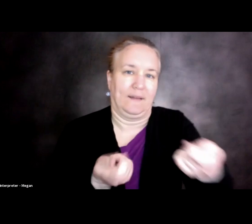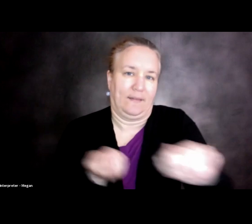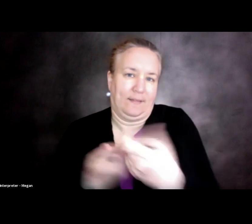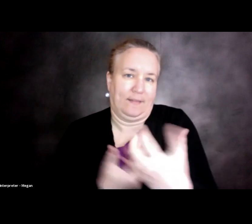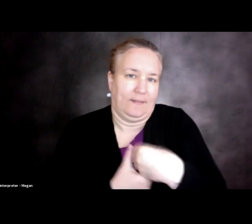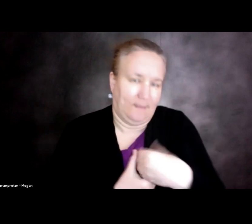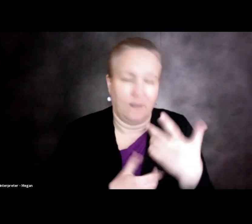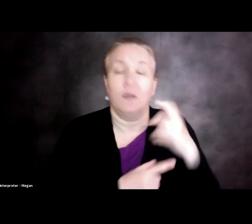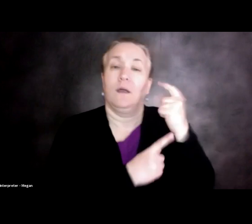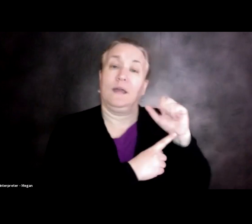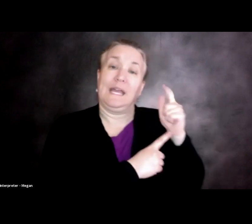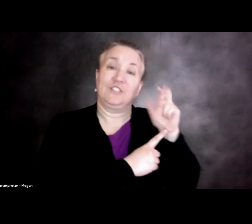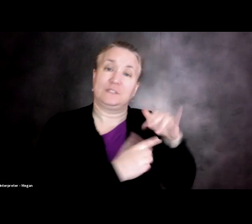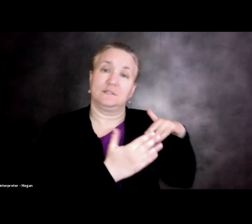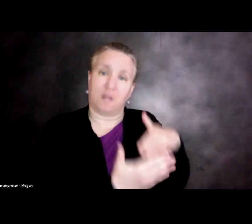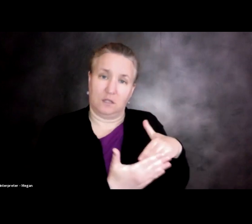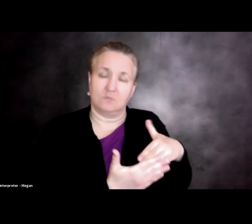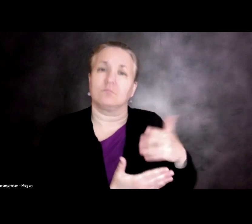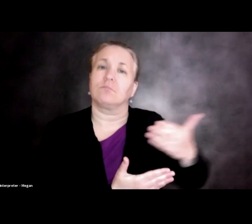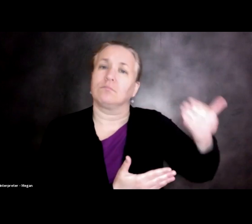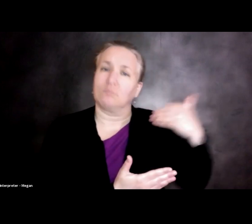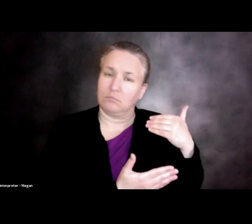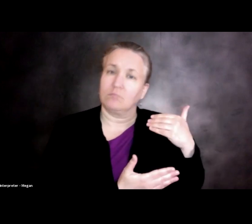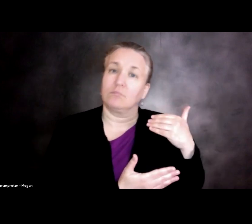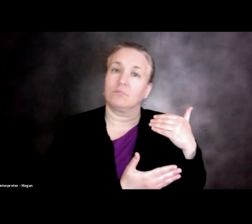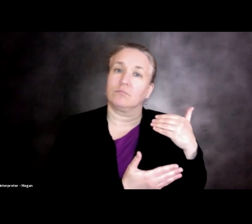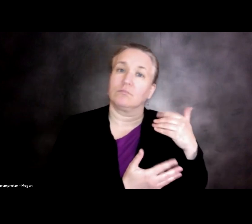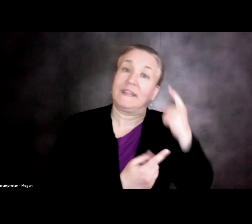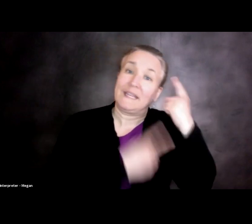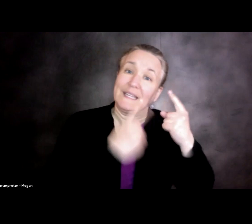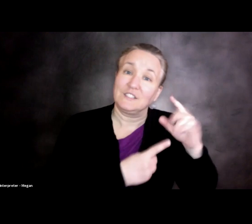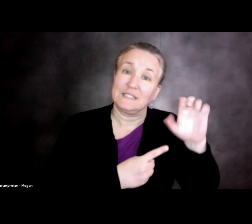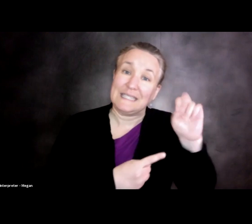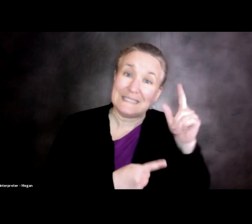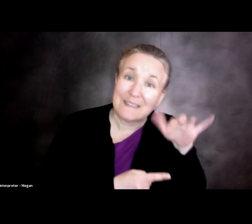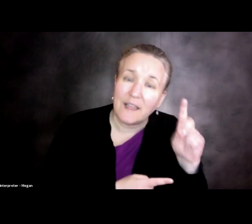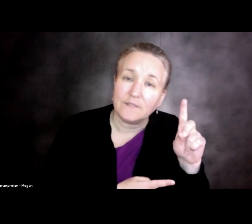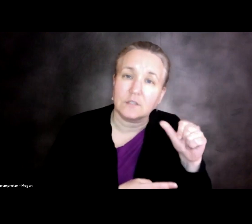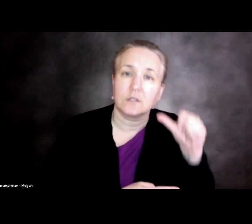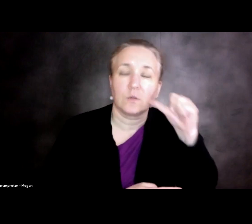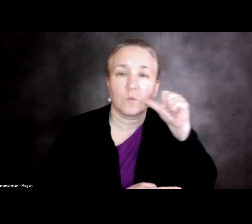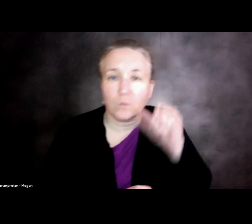Agency studies have gone from consideration of the enslaved to women, to subaltern subjects,